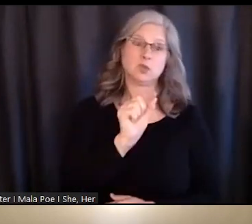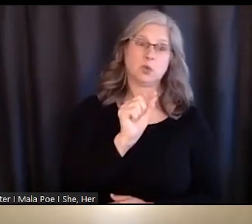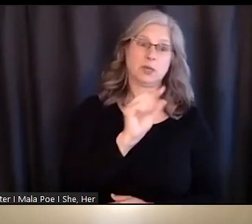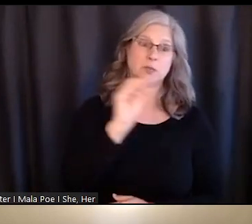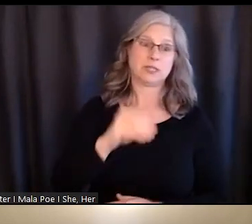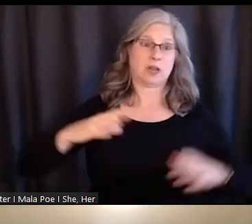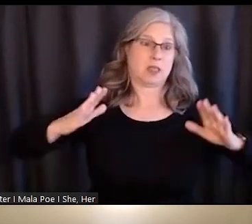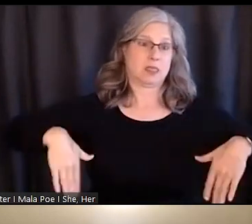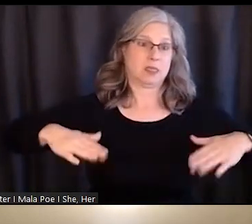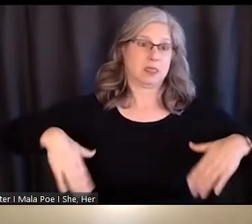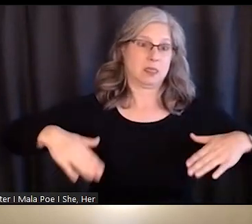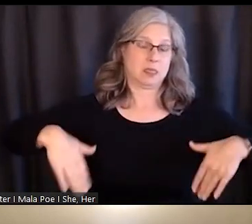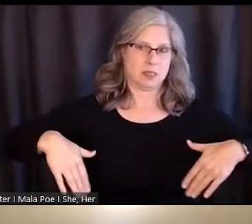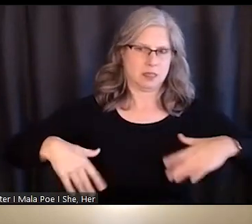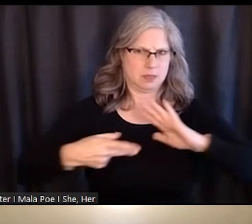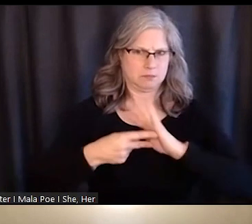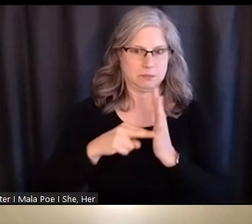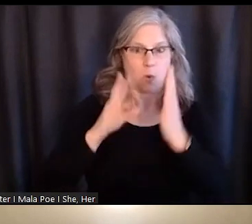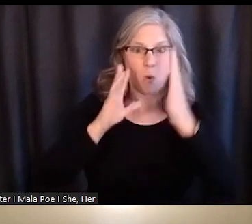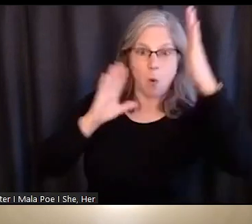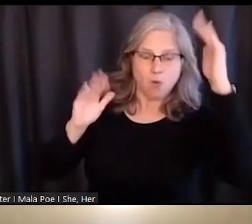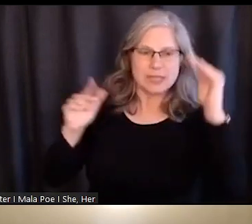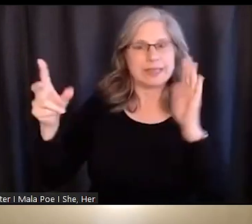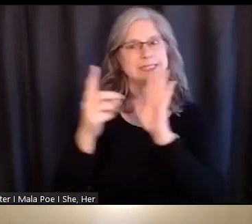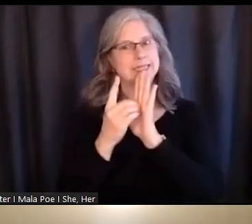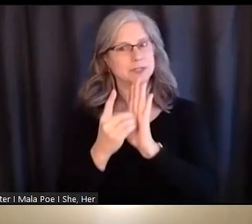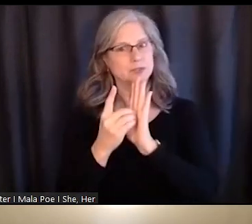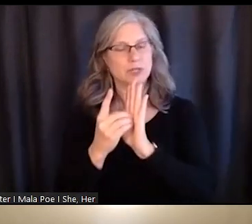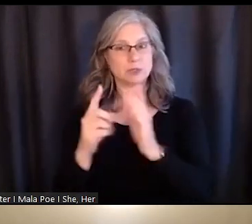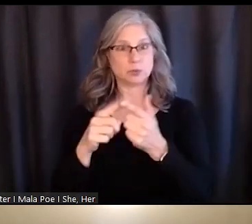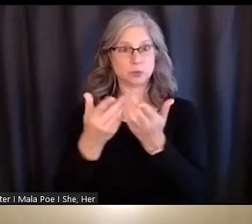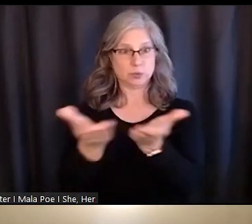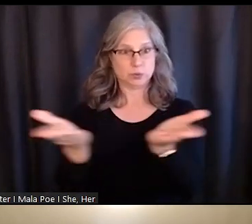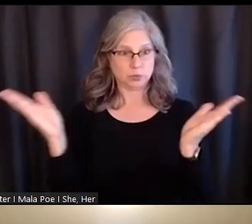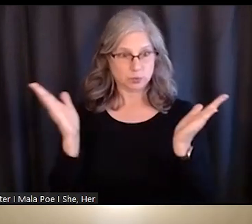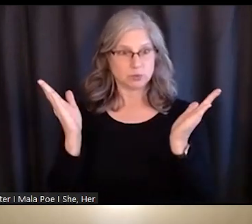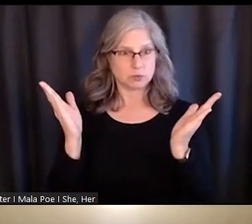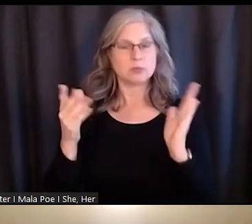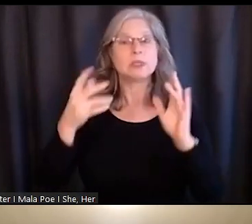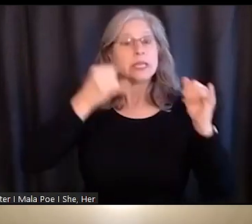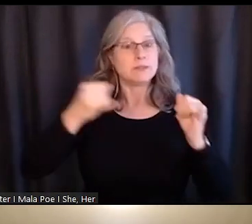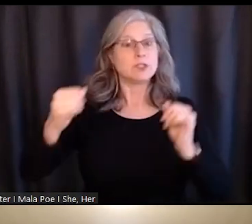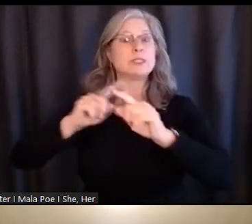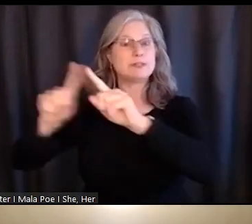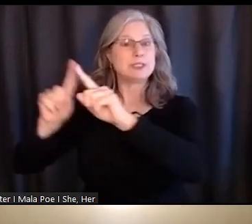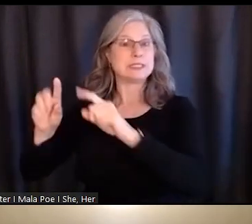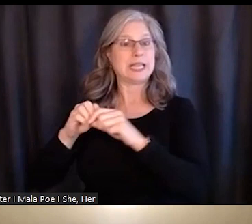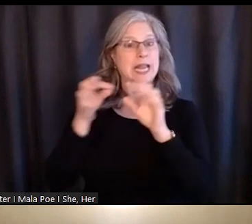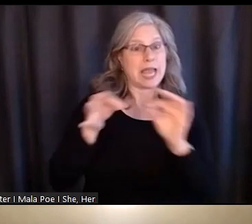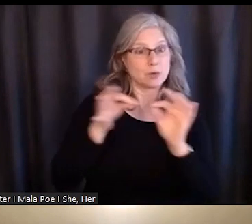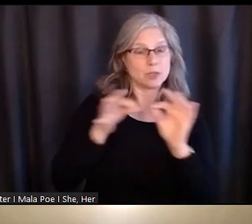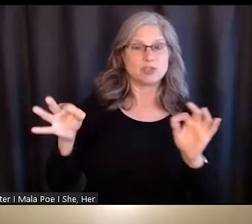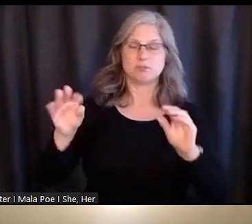So, hopefully, what this demonstrates to you is that there's individual differences in language and they're pervasive in acquisition.